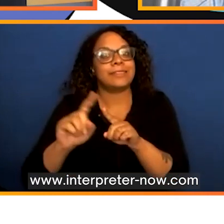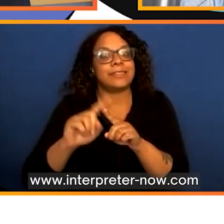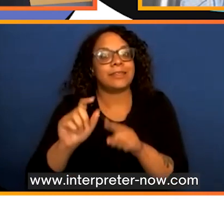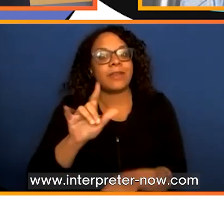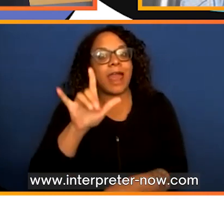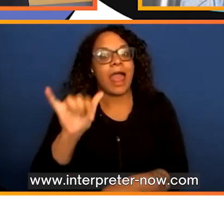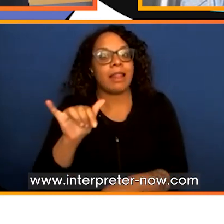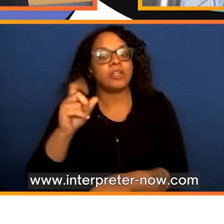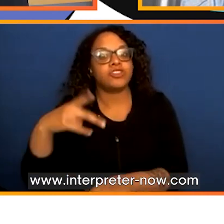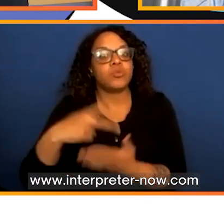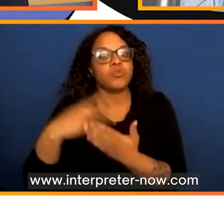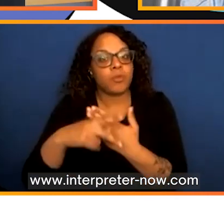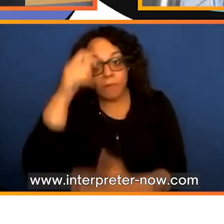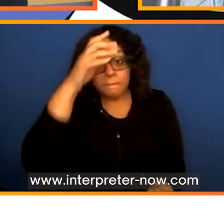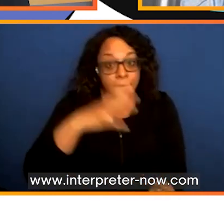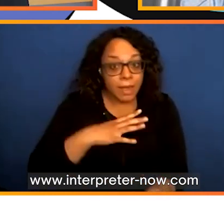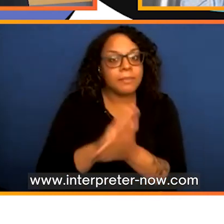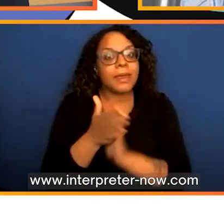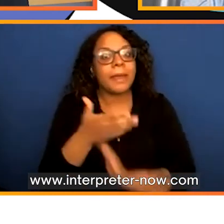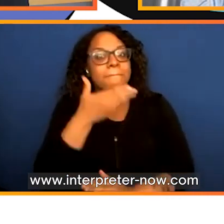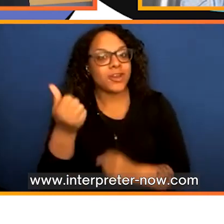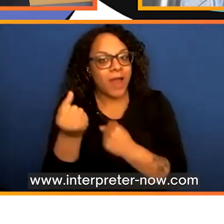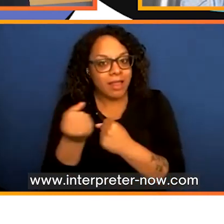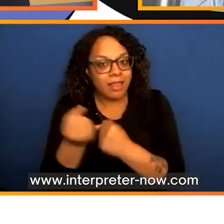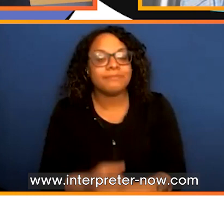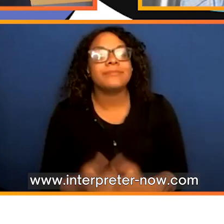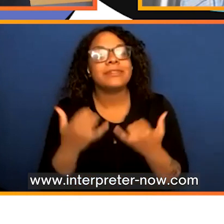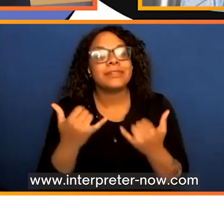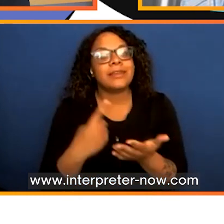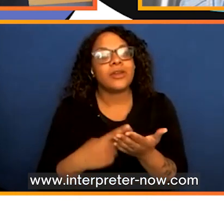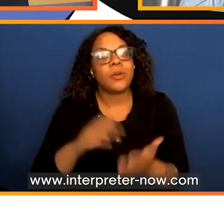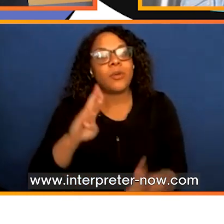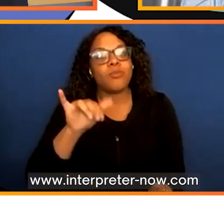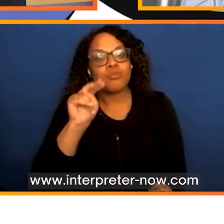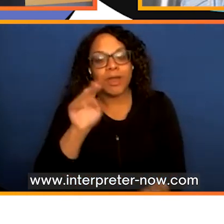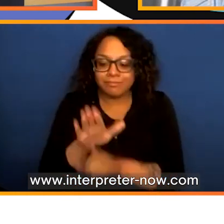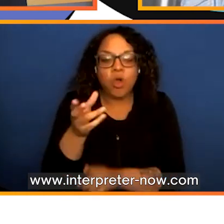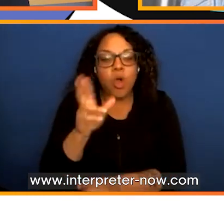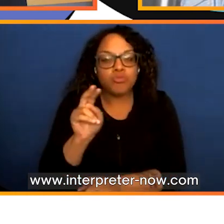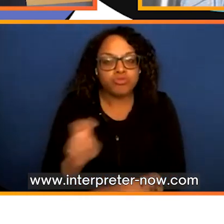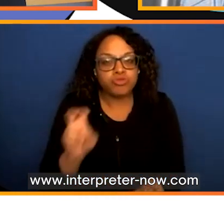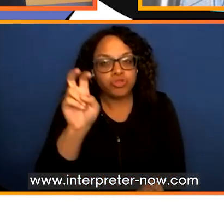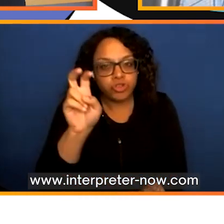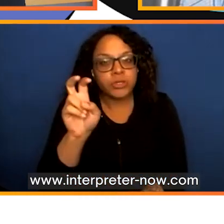to be a more inclusive leader, no matter what your role is. Want to learn more? Visit Empovia.co